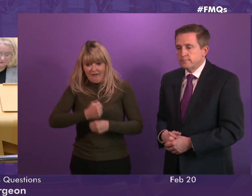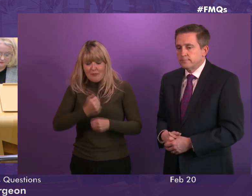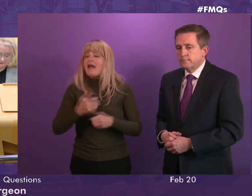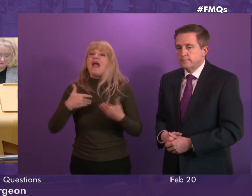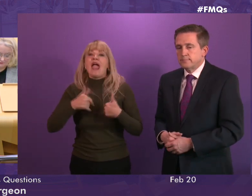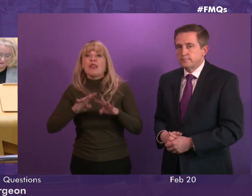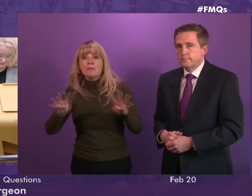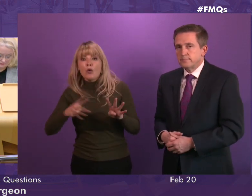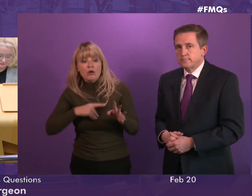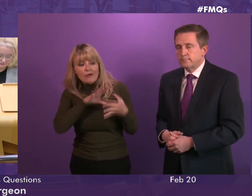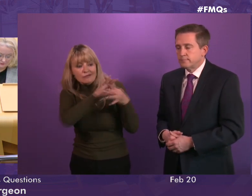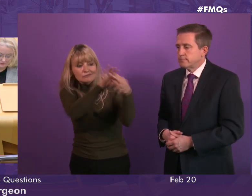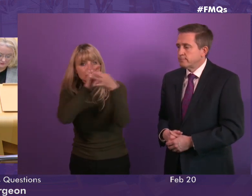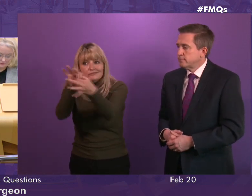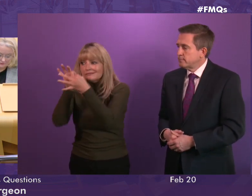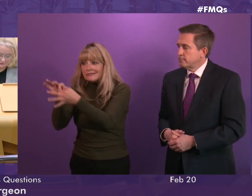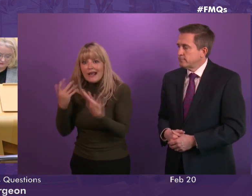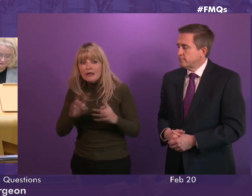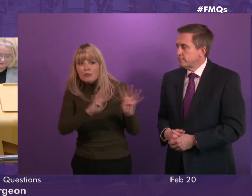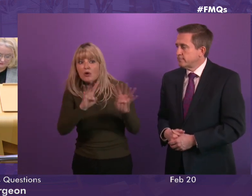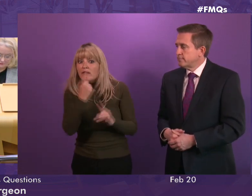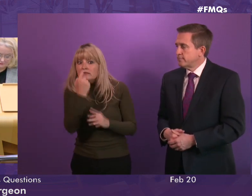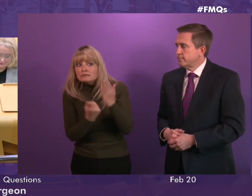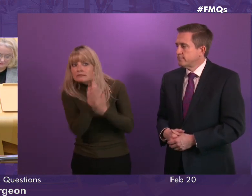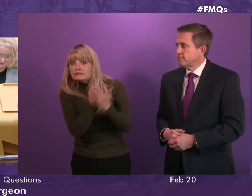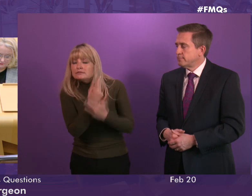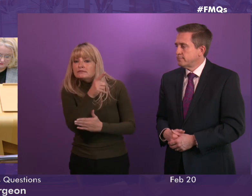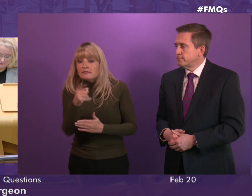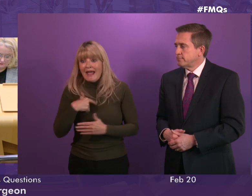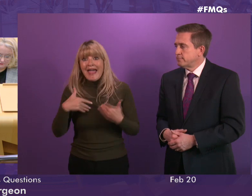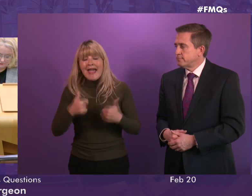on their preparedness for managing potential cases. Health Protection Scotland has already